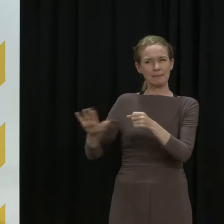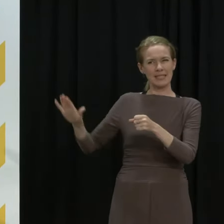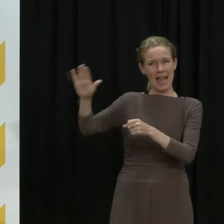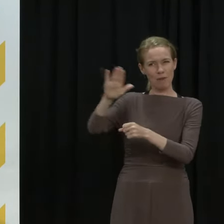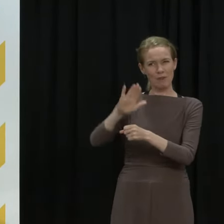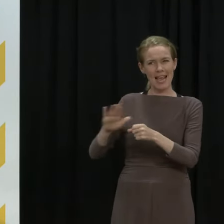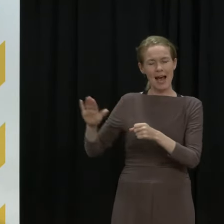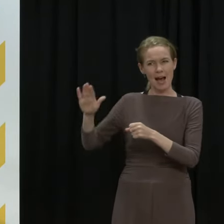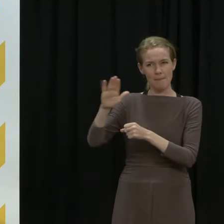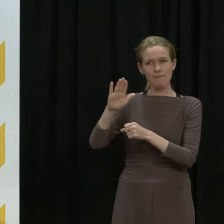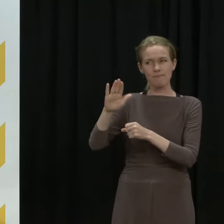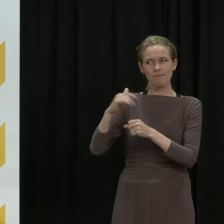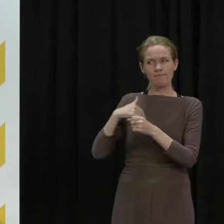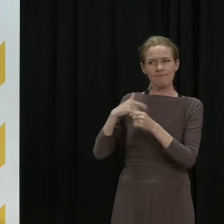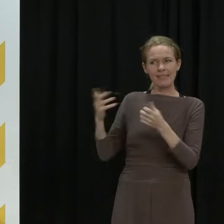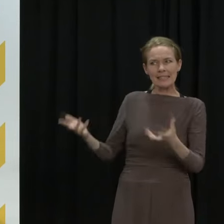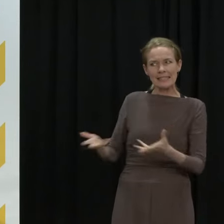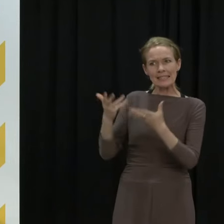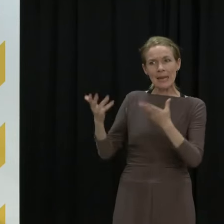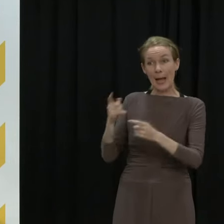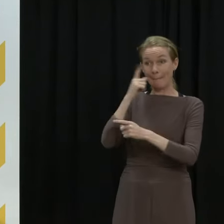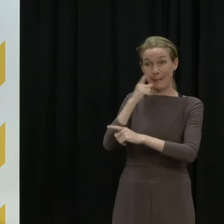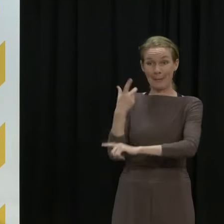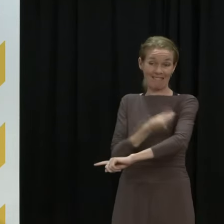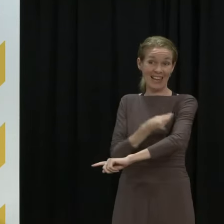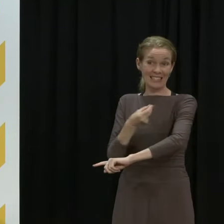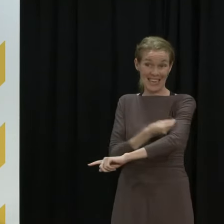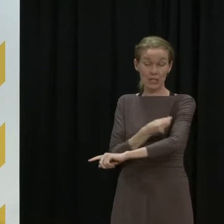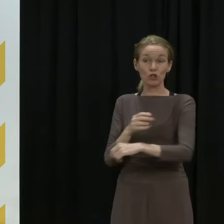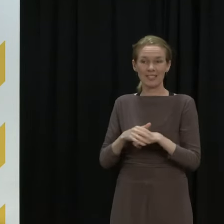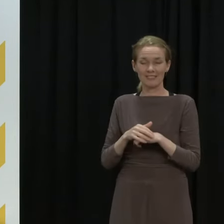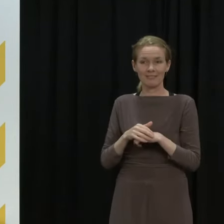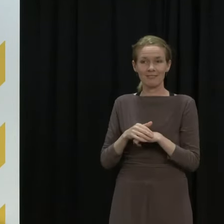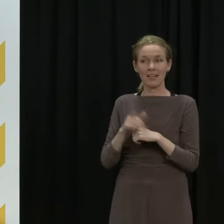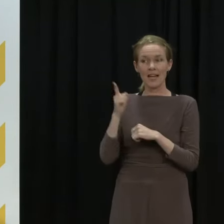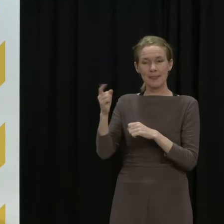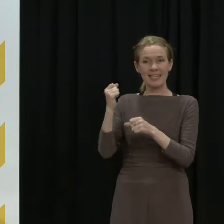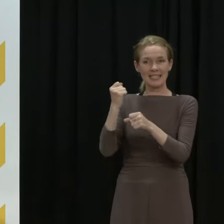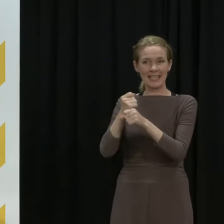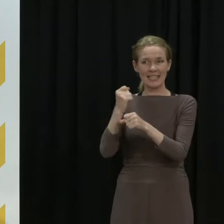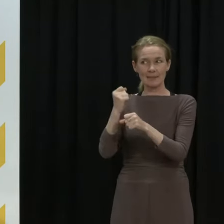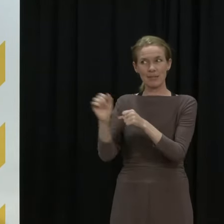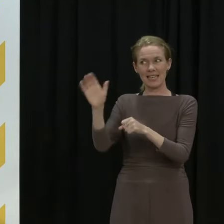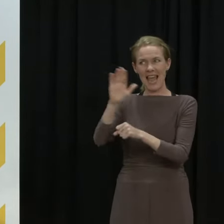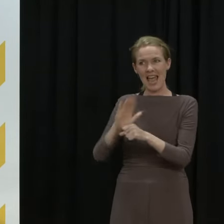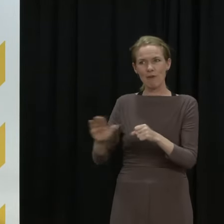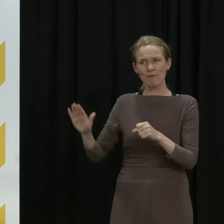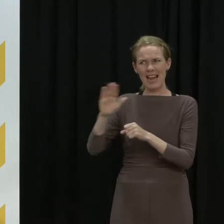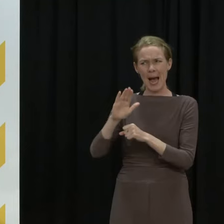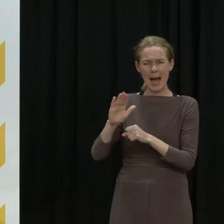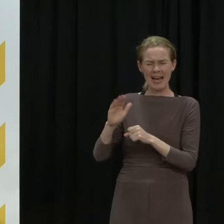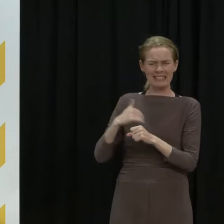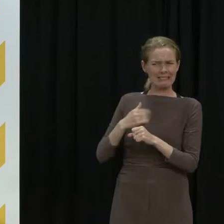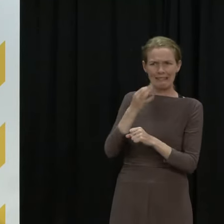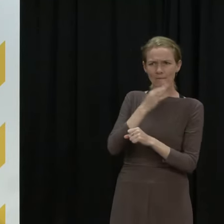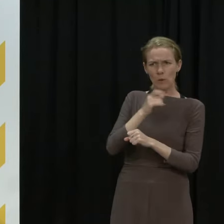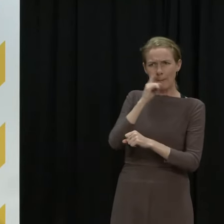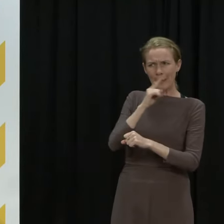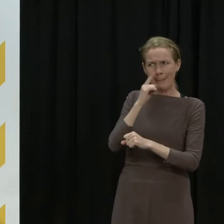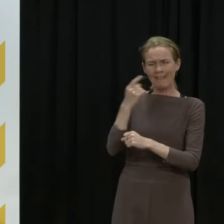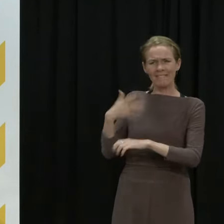The Prime Minister is up in